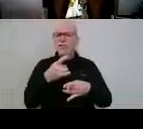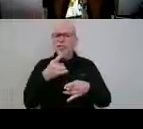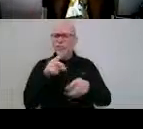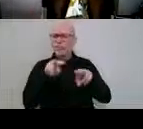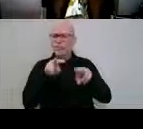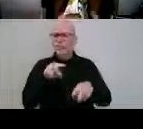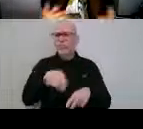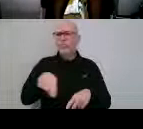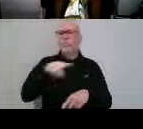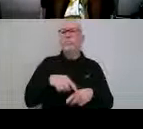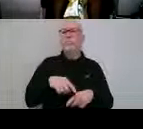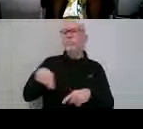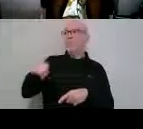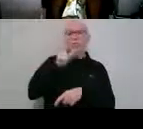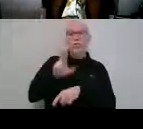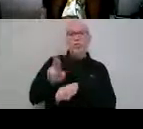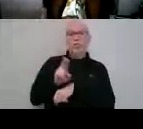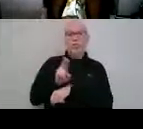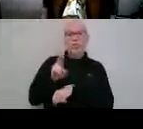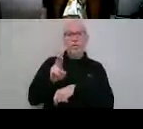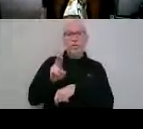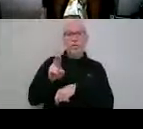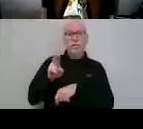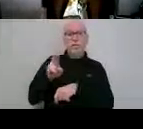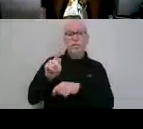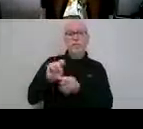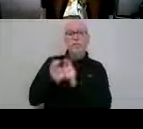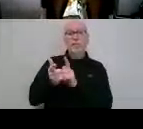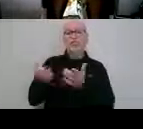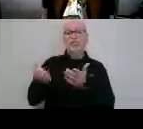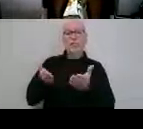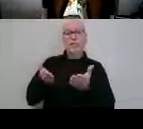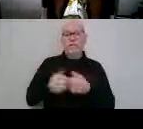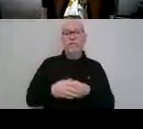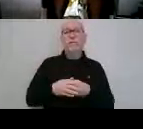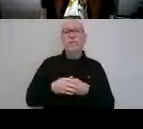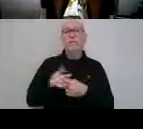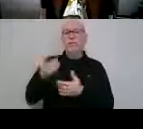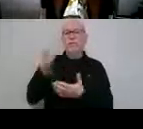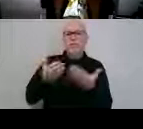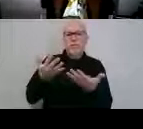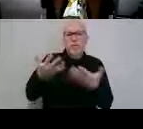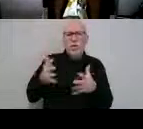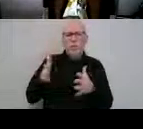Those of you using using translation services are probably already somewhat familiar with.